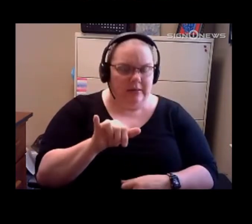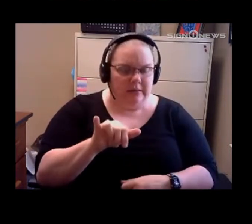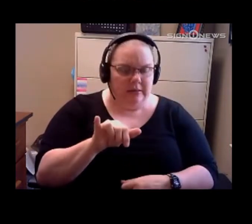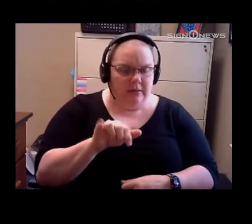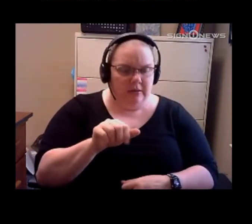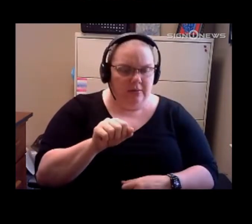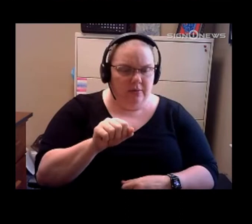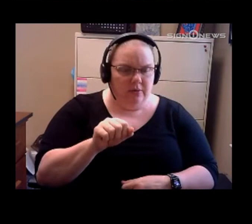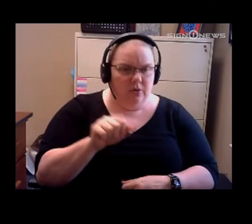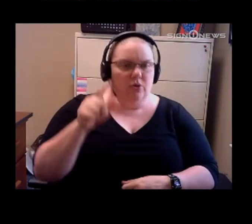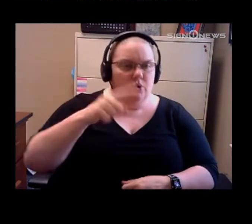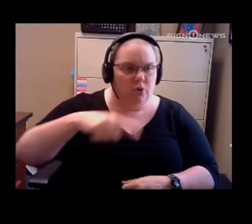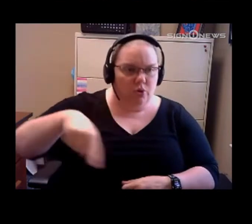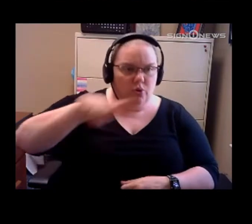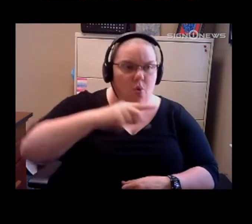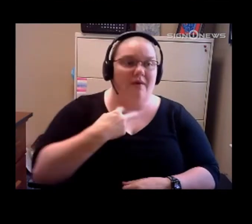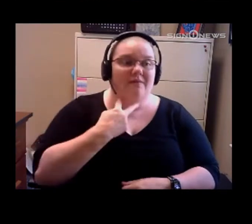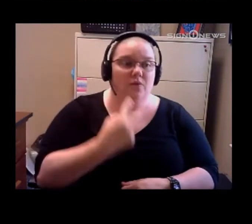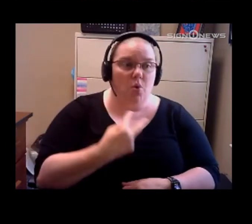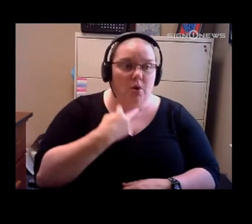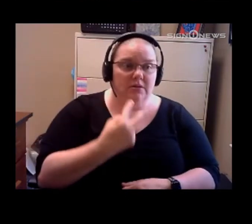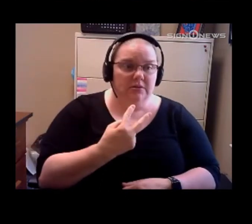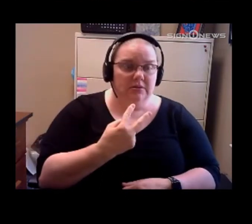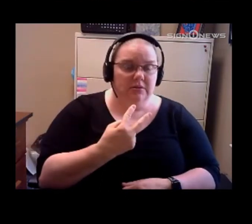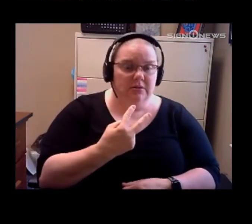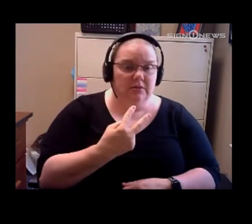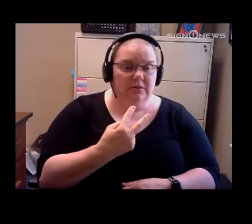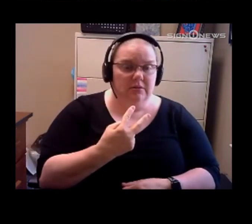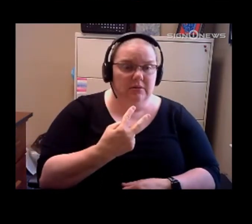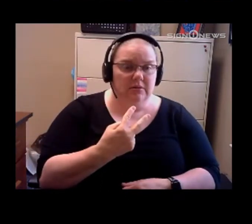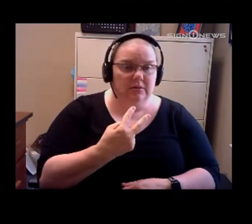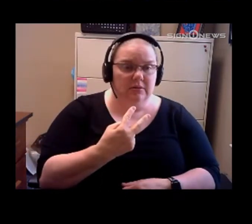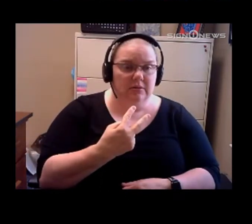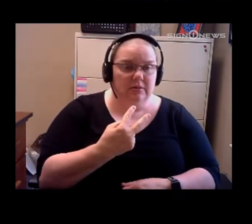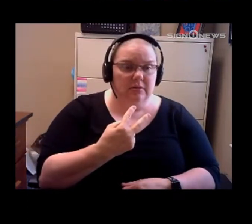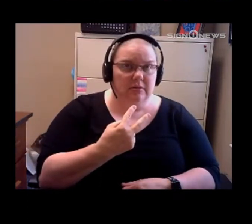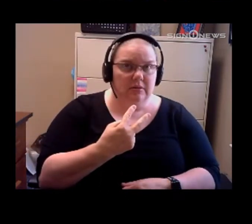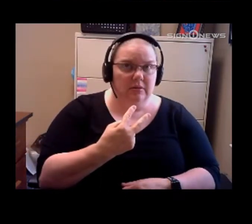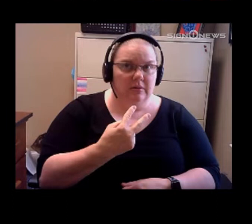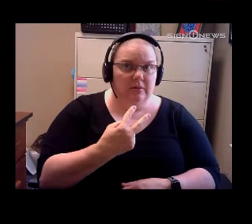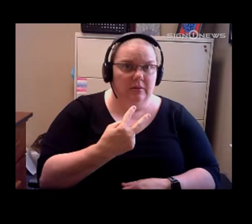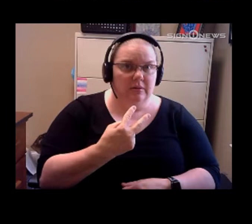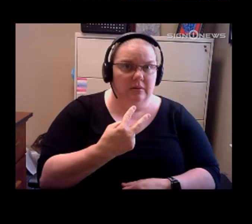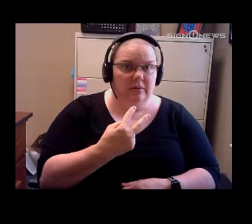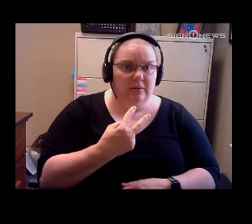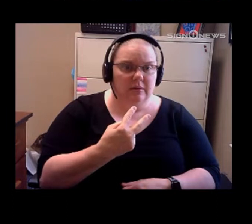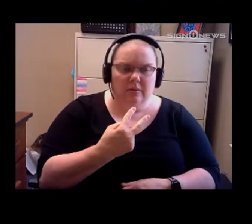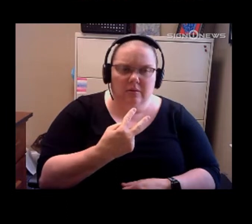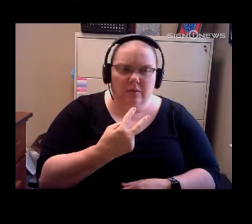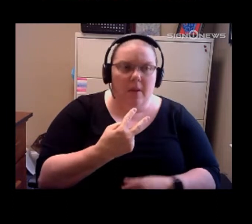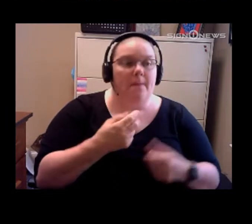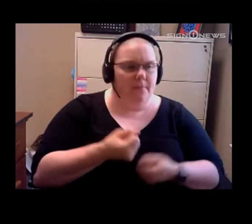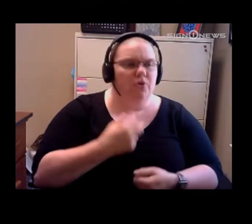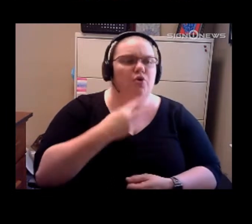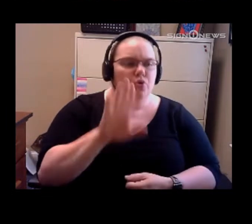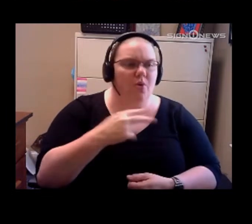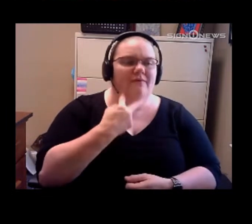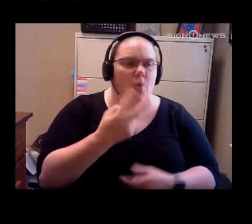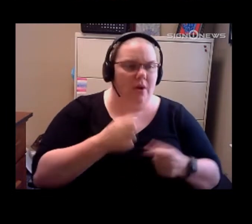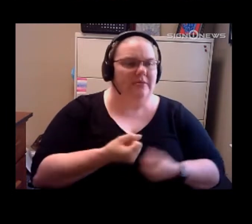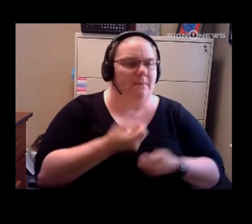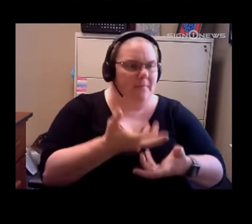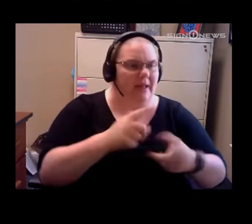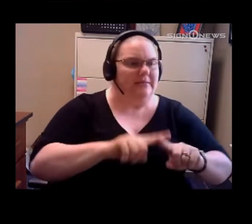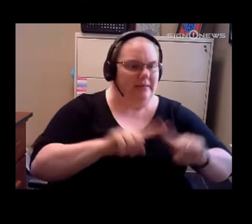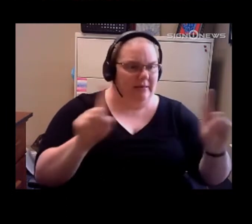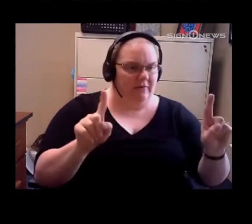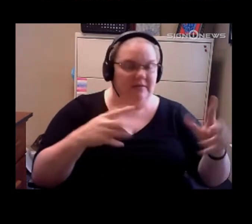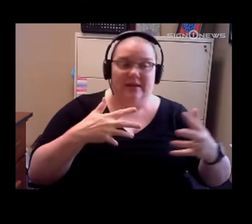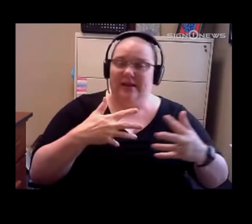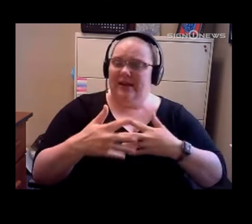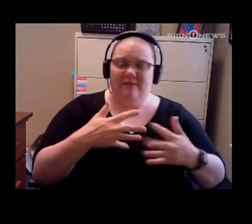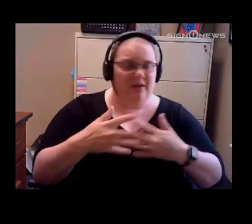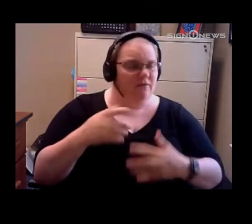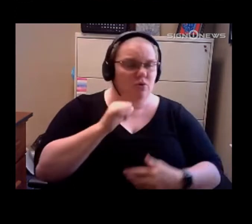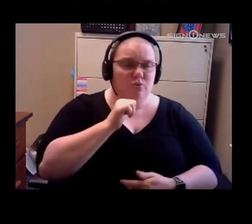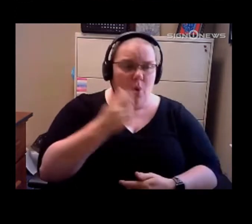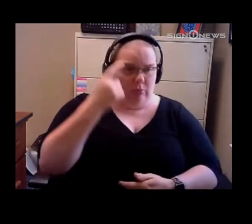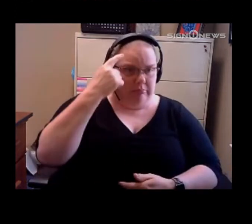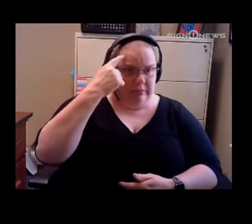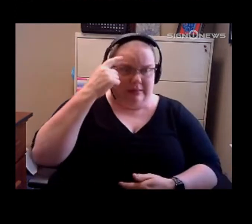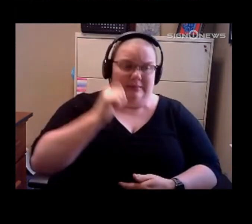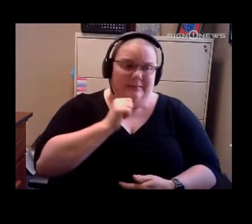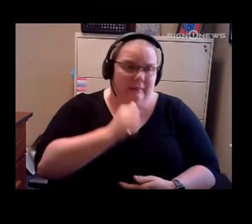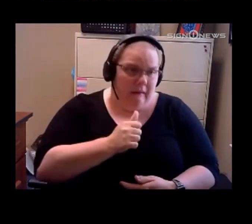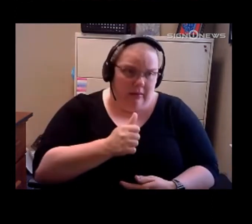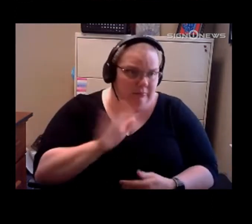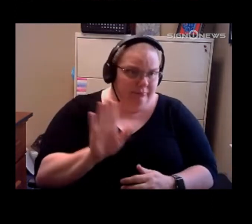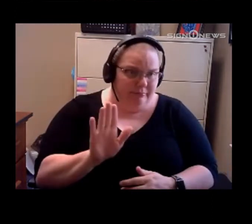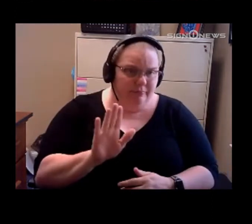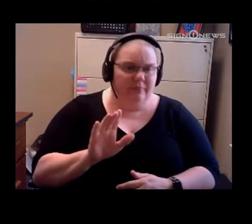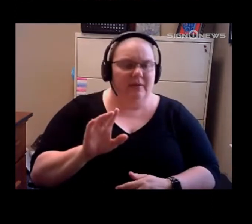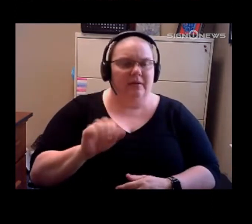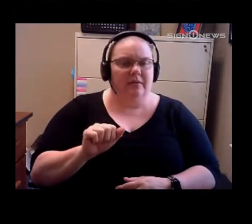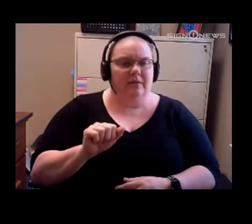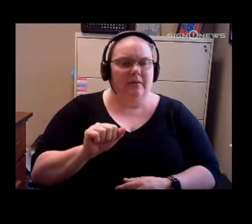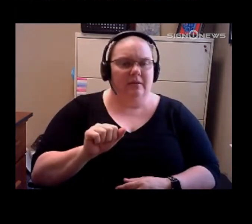your boy's niece but next a difference even if you think it is not then have some